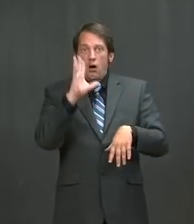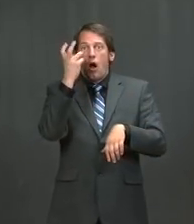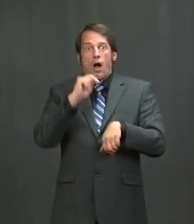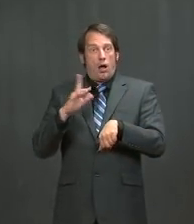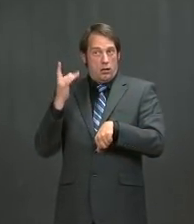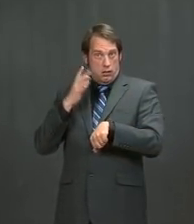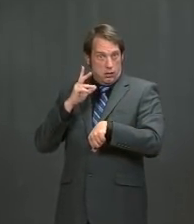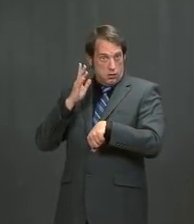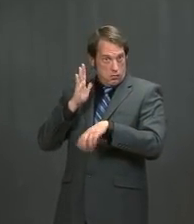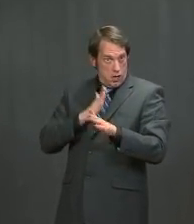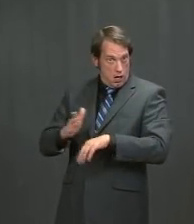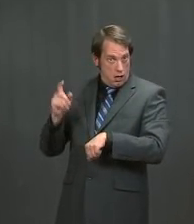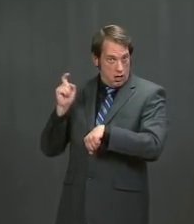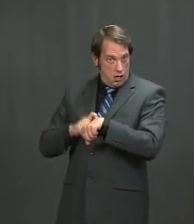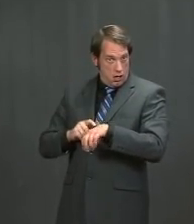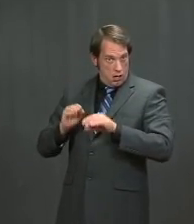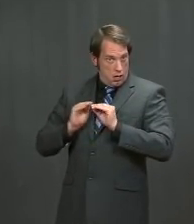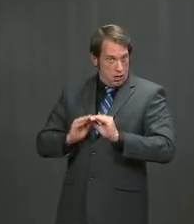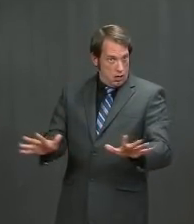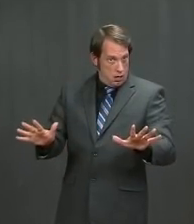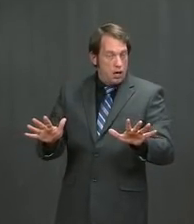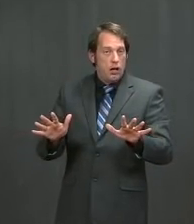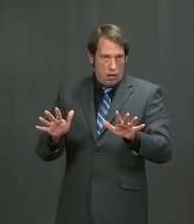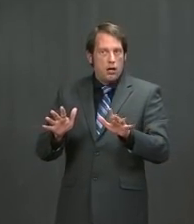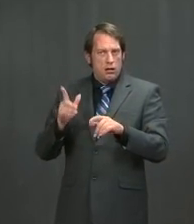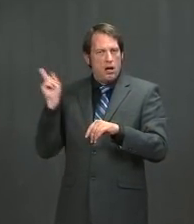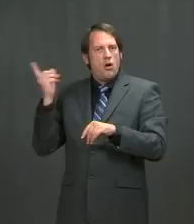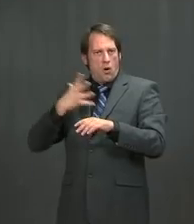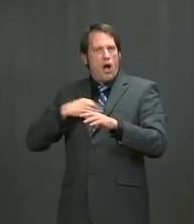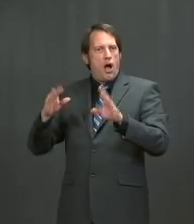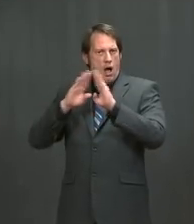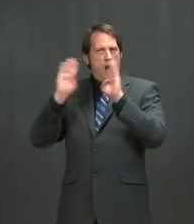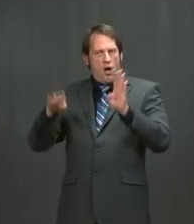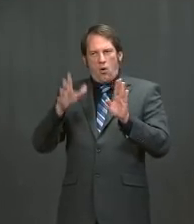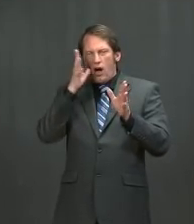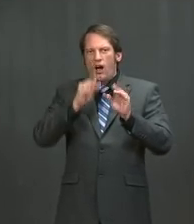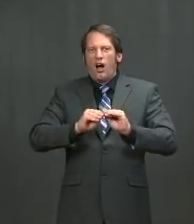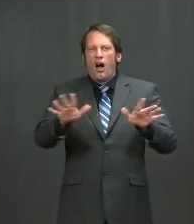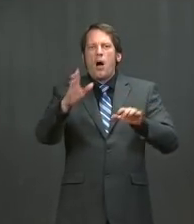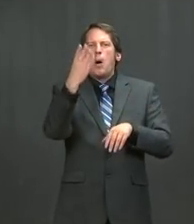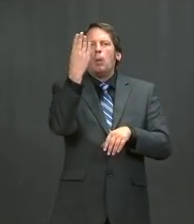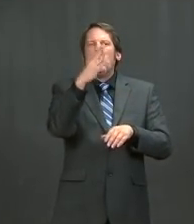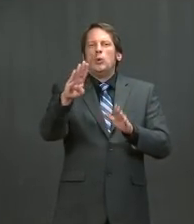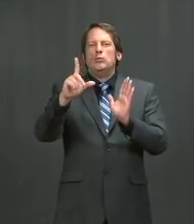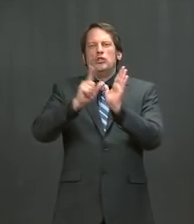has released at least a budget blueprint or an outline, abbreviated budget by the end of February. So what's the holdup here?